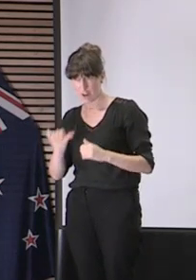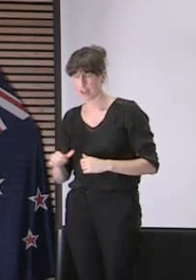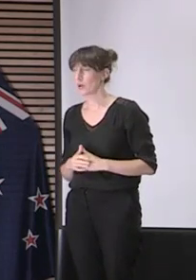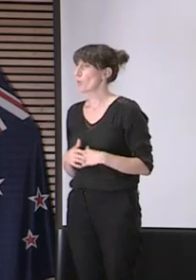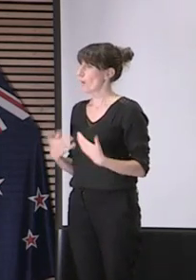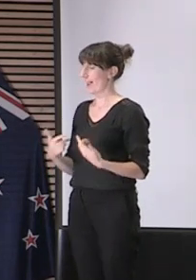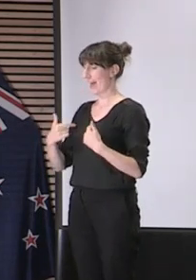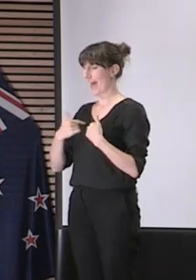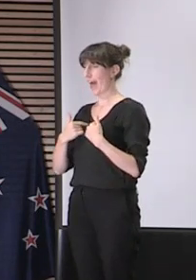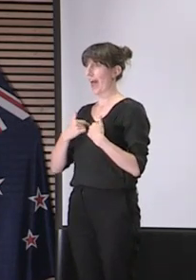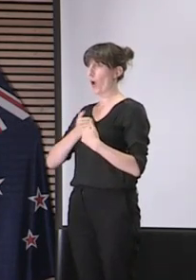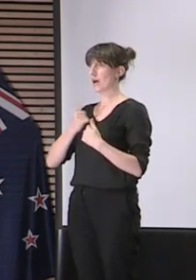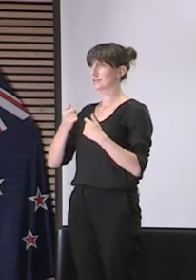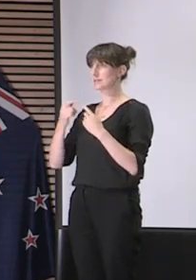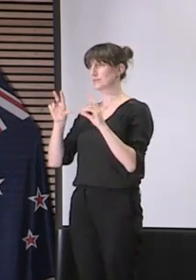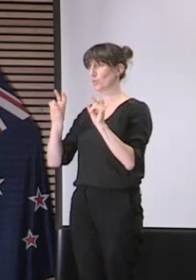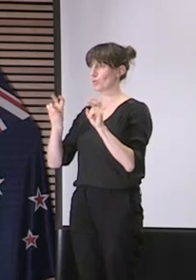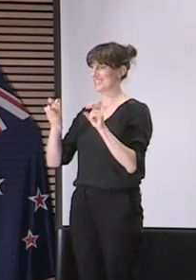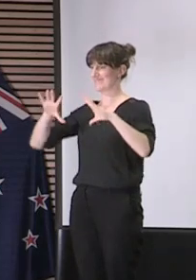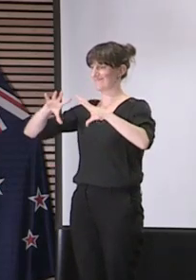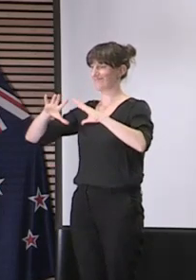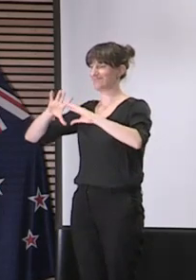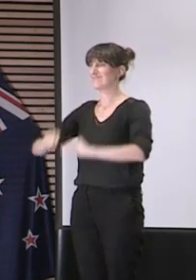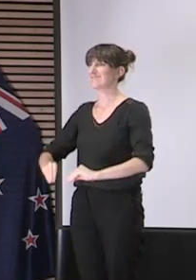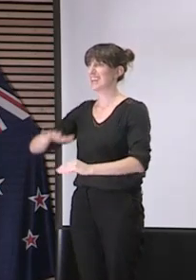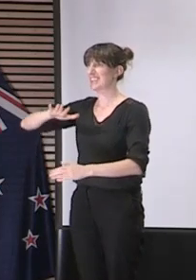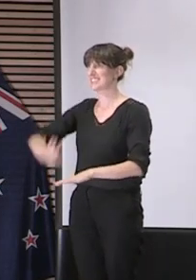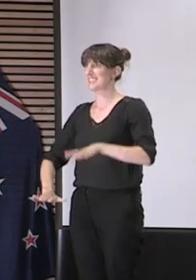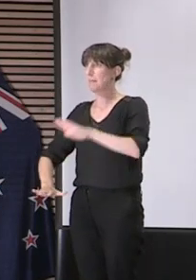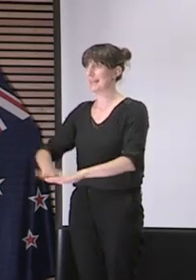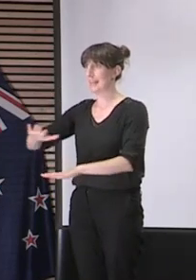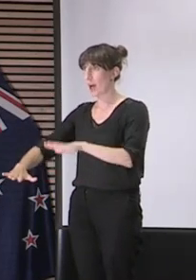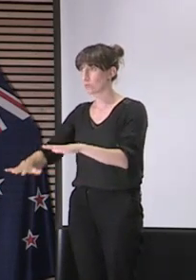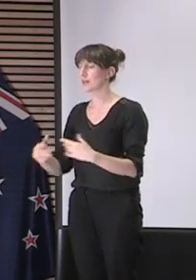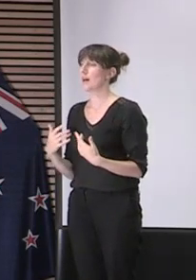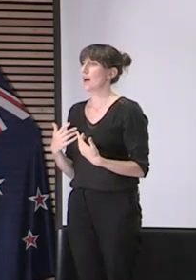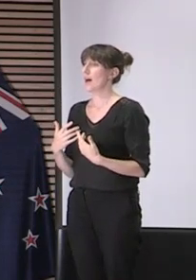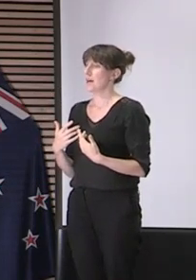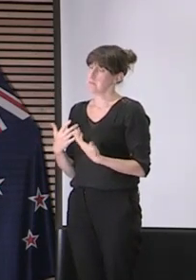PRIME MINISTER JACINDA Of course our focus has been stamping it out. They have chosen to use a